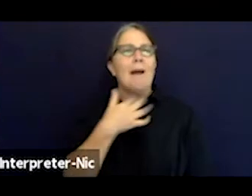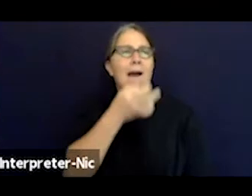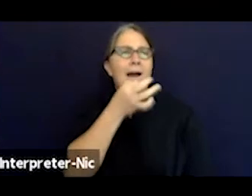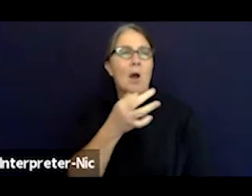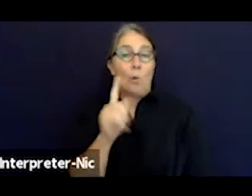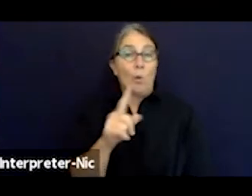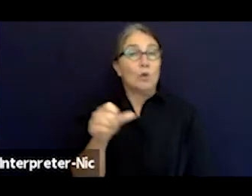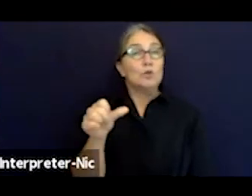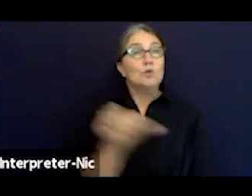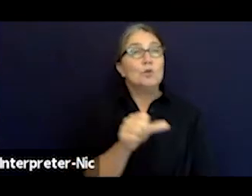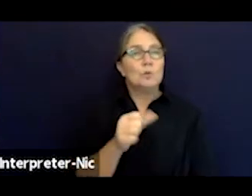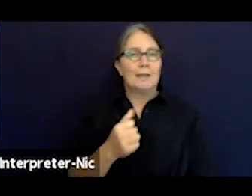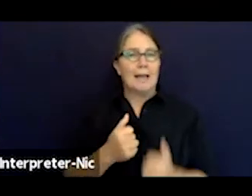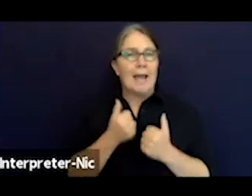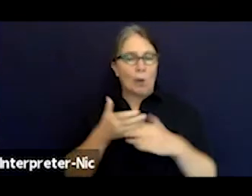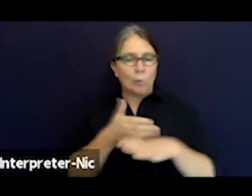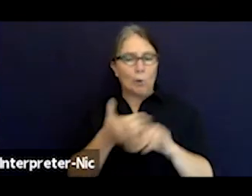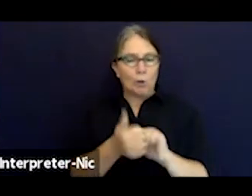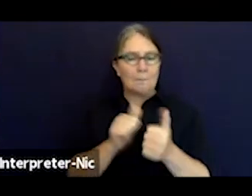everybody thought about it for a couple of seconds.